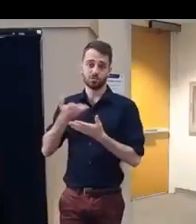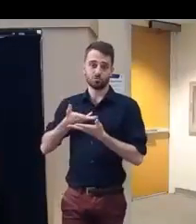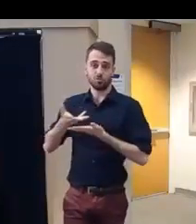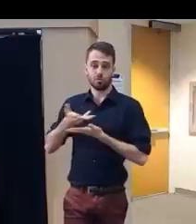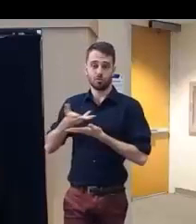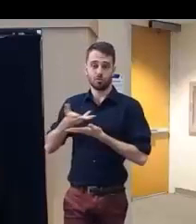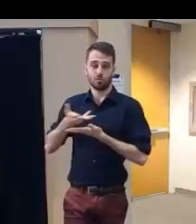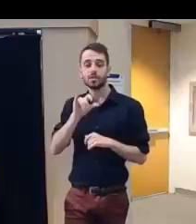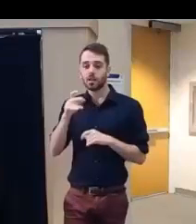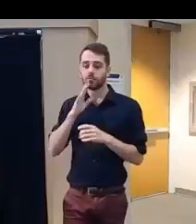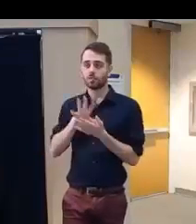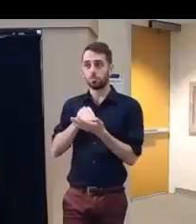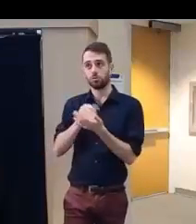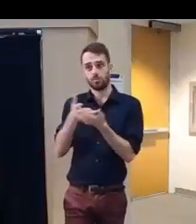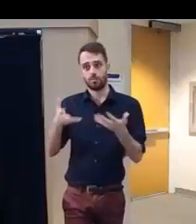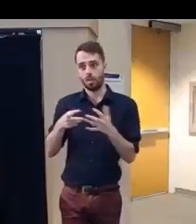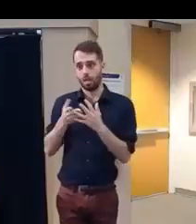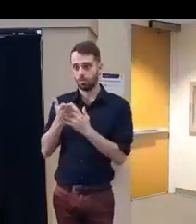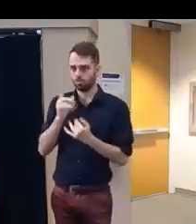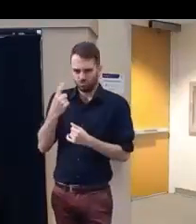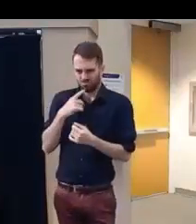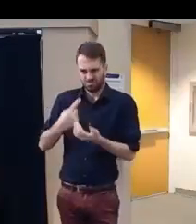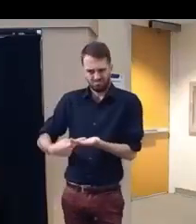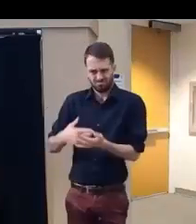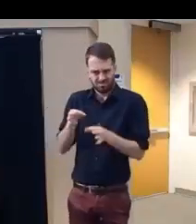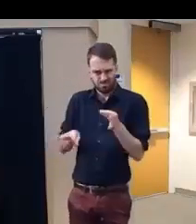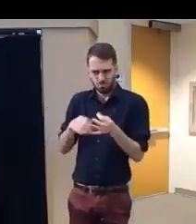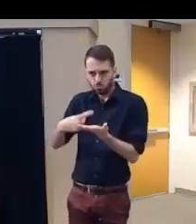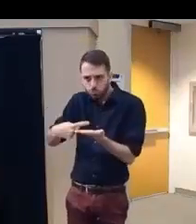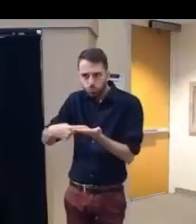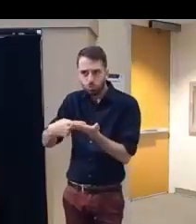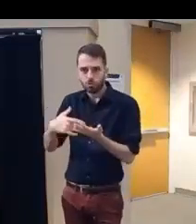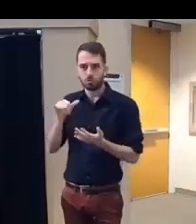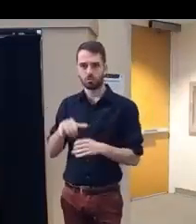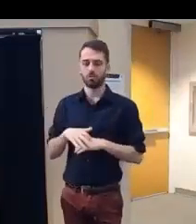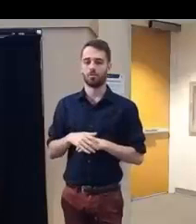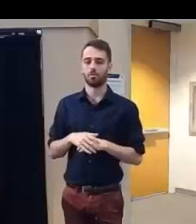talk with the patient it's an opportunity to model certain ways of interacting with